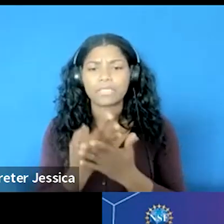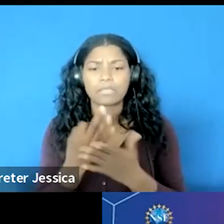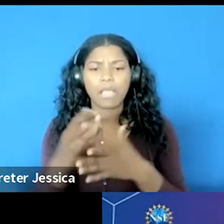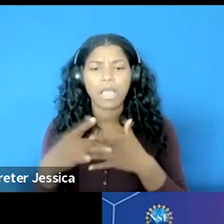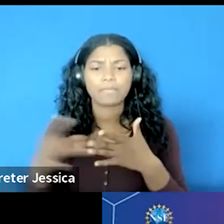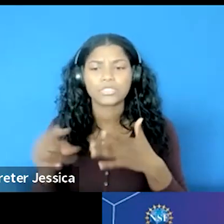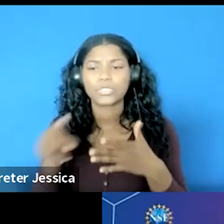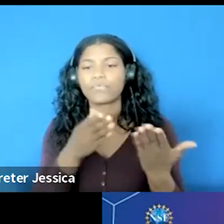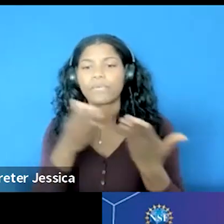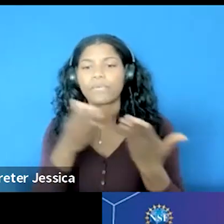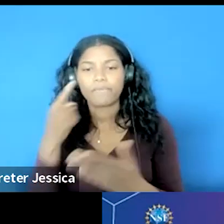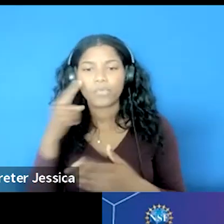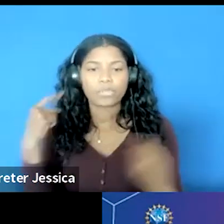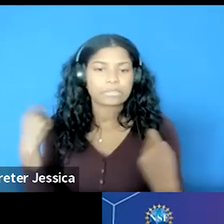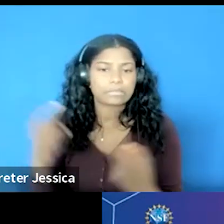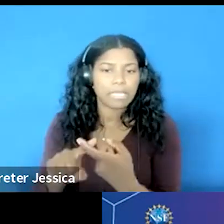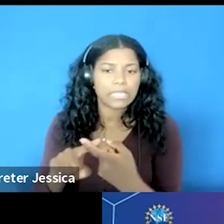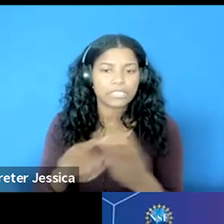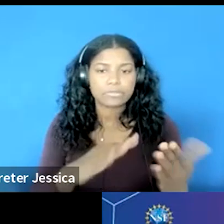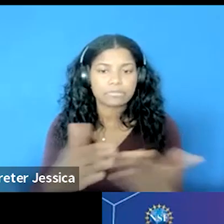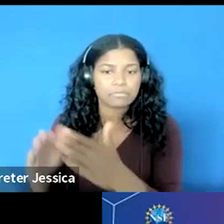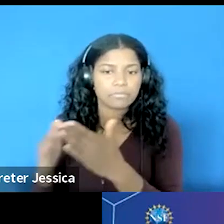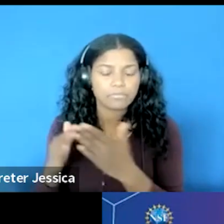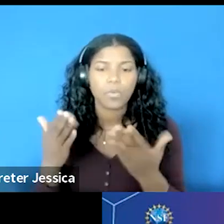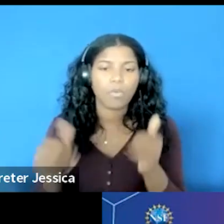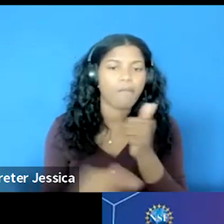for Hispanic serving institutions, or undergraduate state schools with an interest